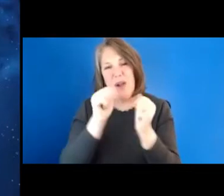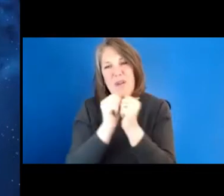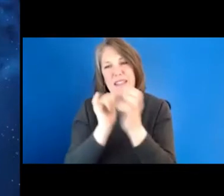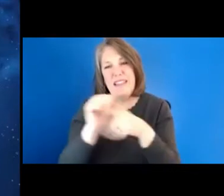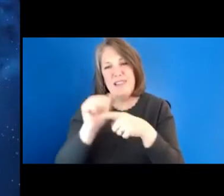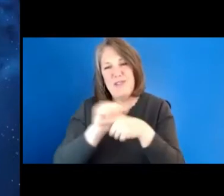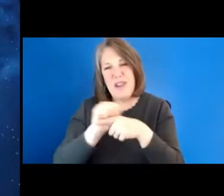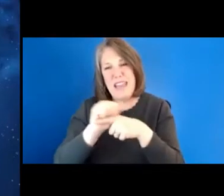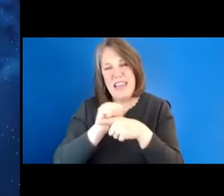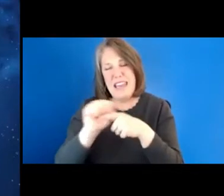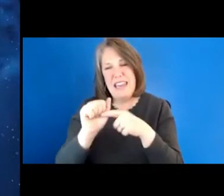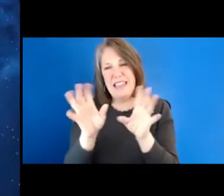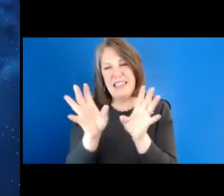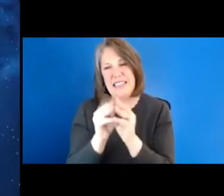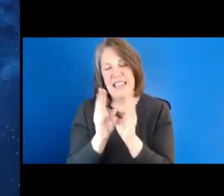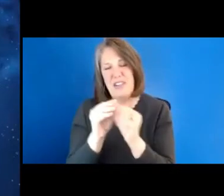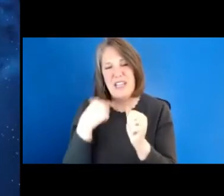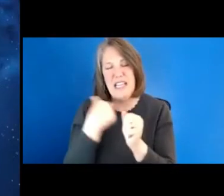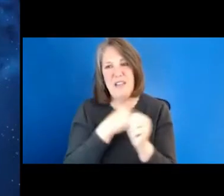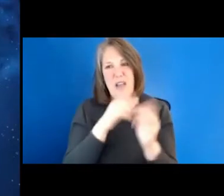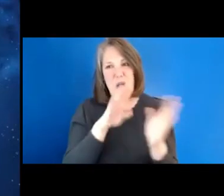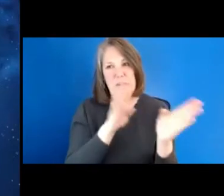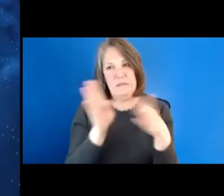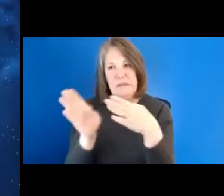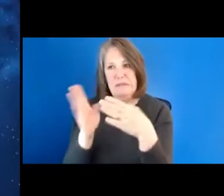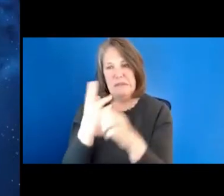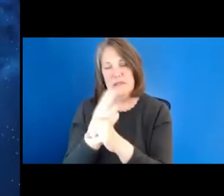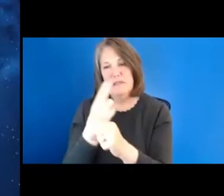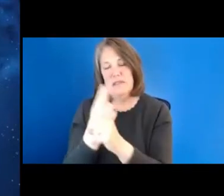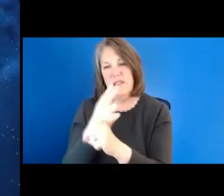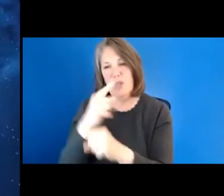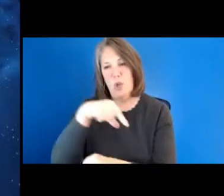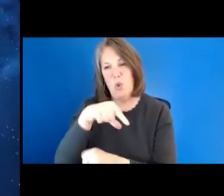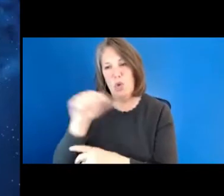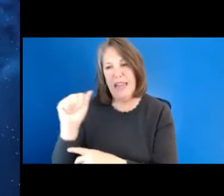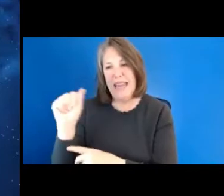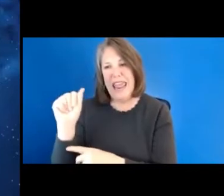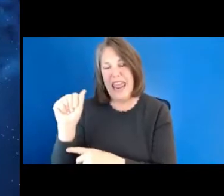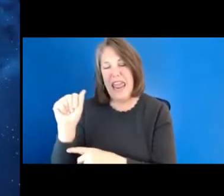17:04:18 so we have steered toward the Q&A, but Rick, do you want to do